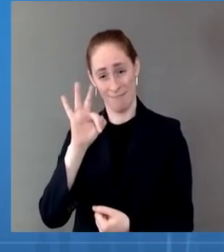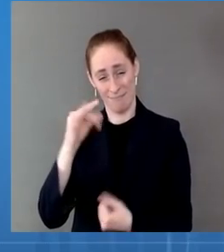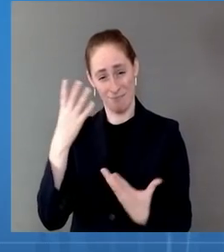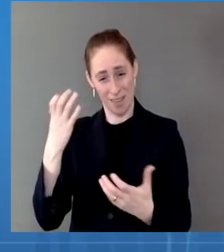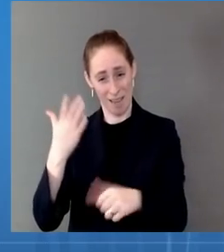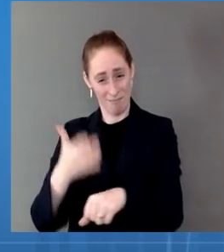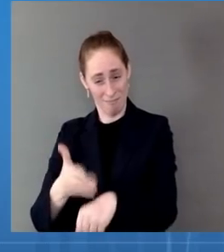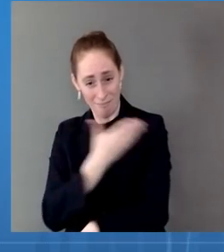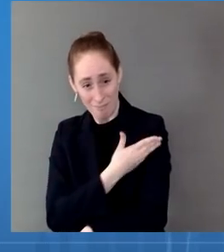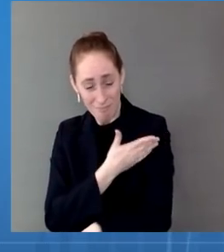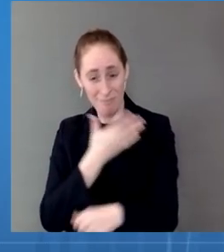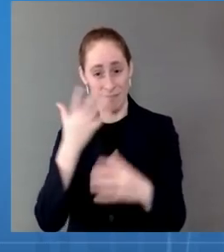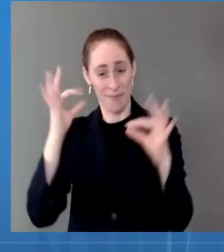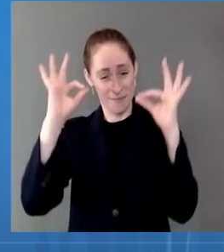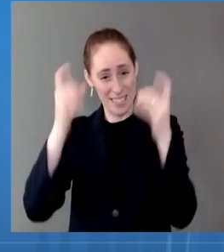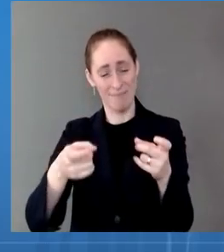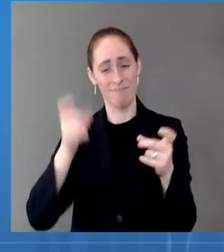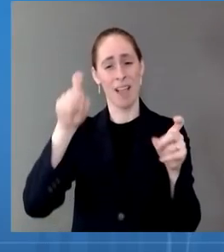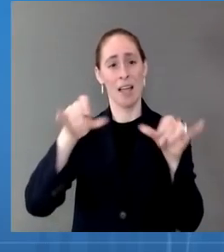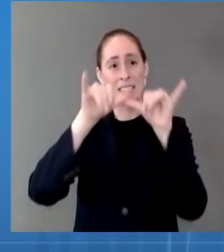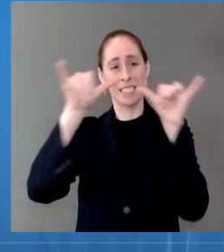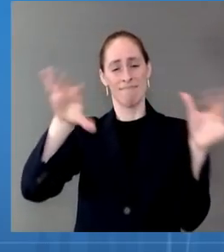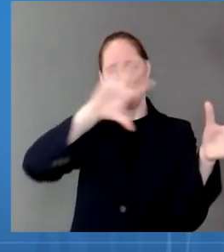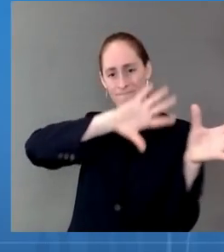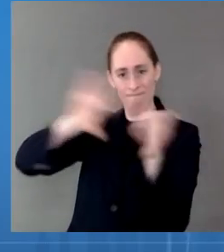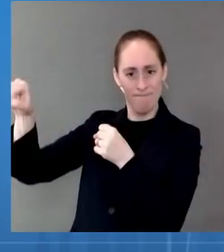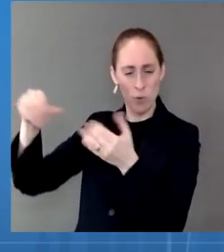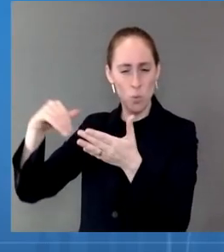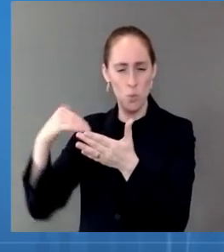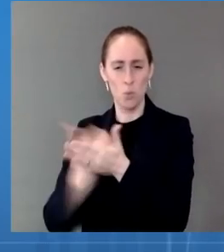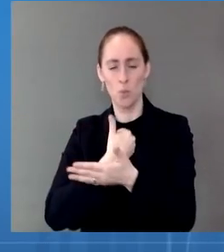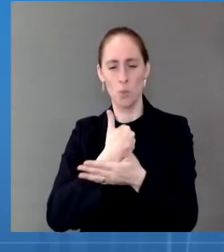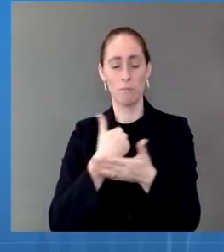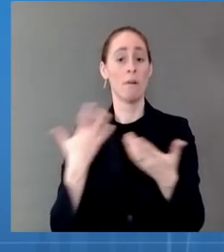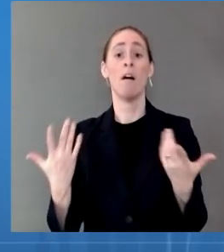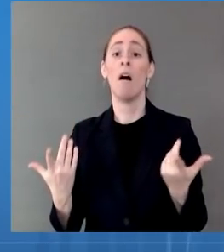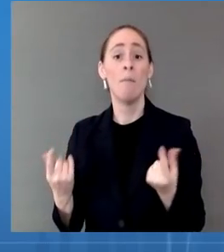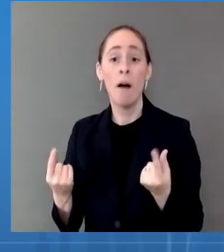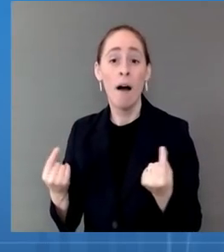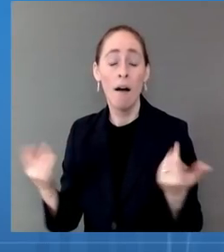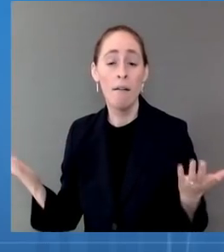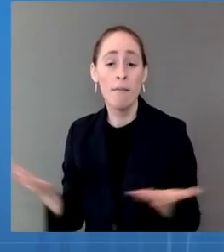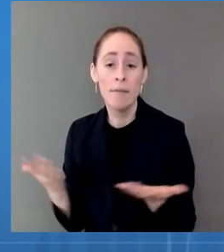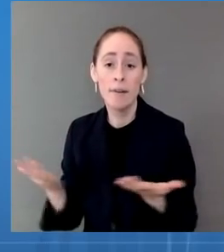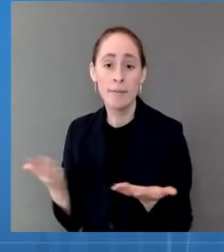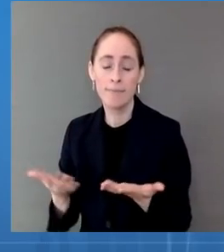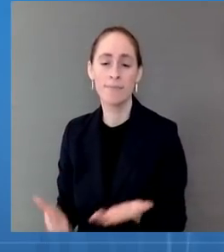are to end this pandemic and to create a culture that sees mental health as part of health and not something to be ashamed of.